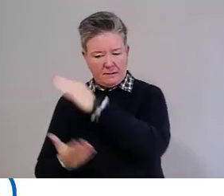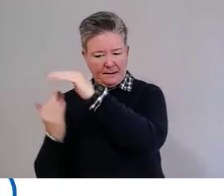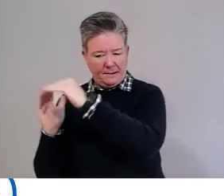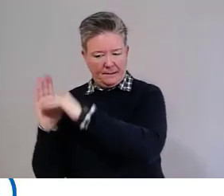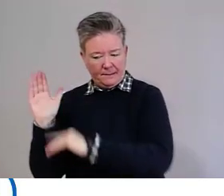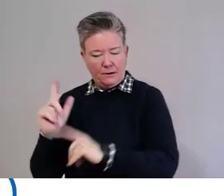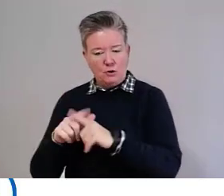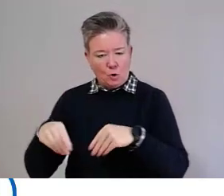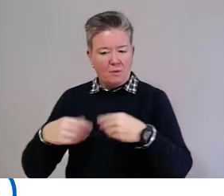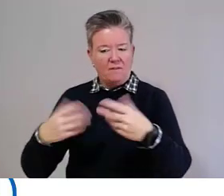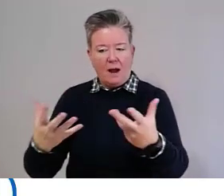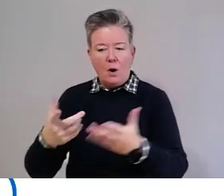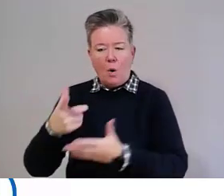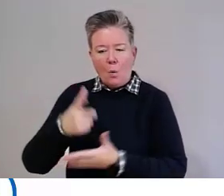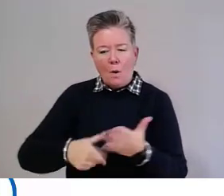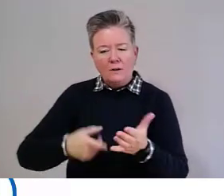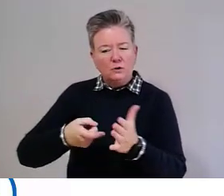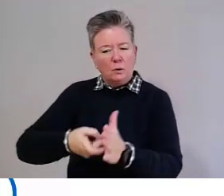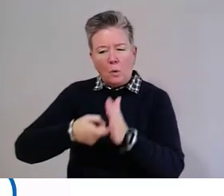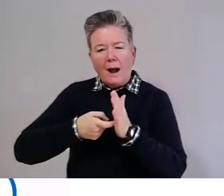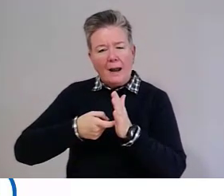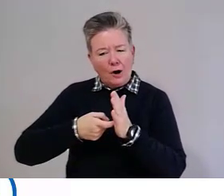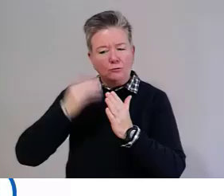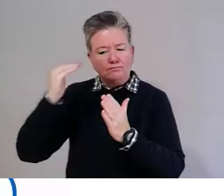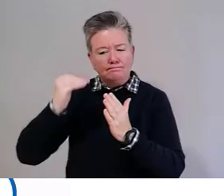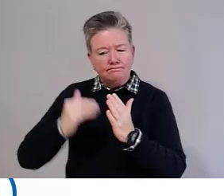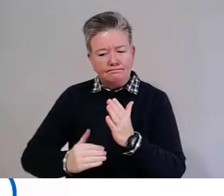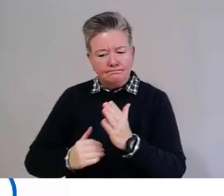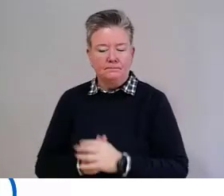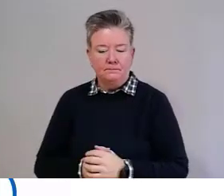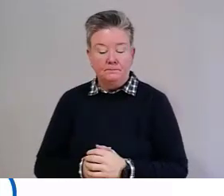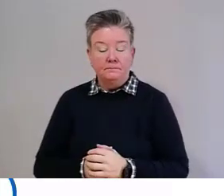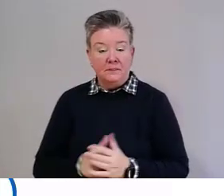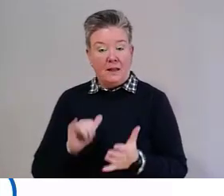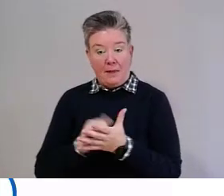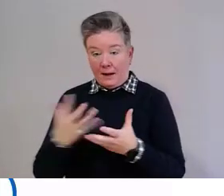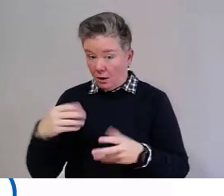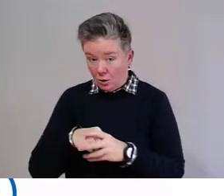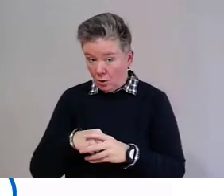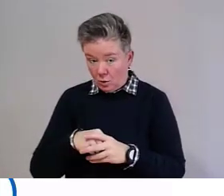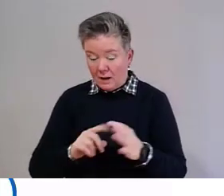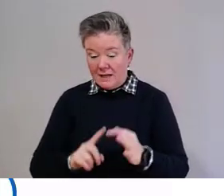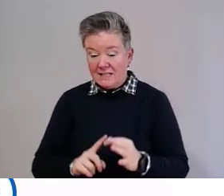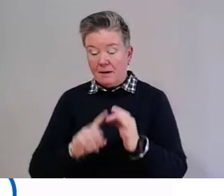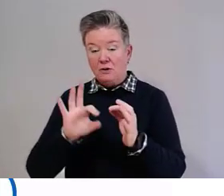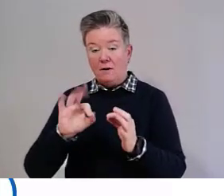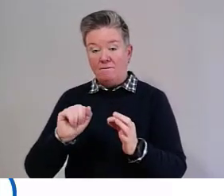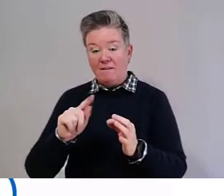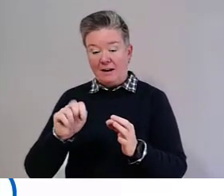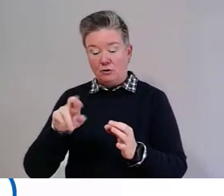about what is required. And those include the special factors for DHH